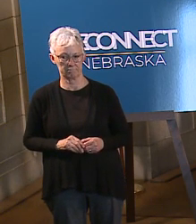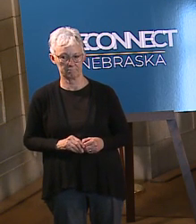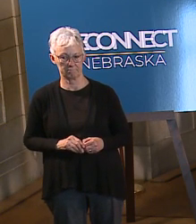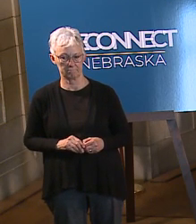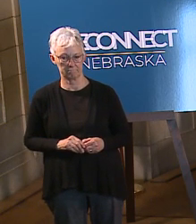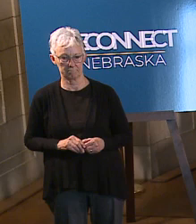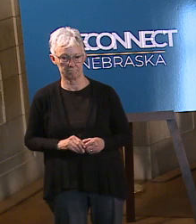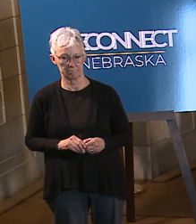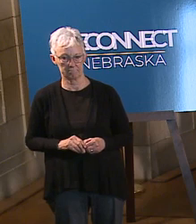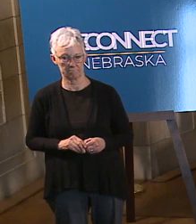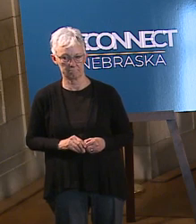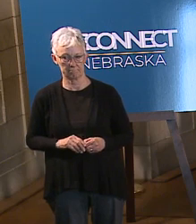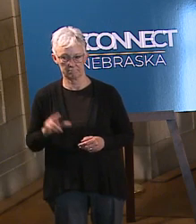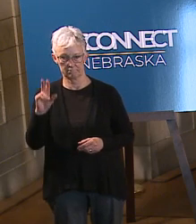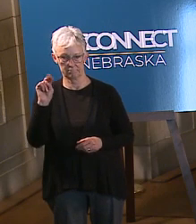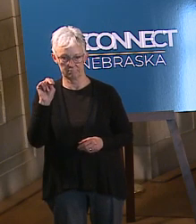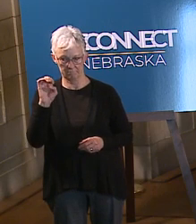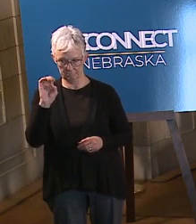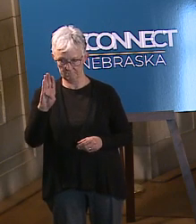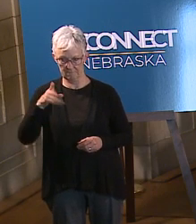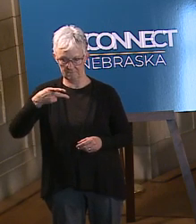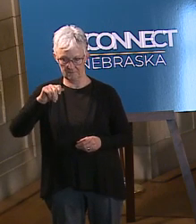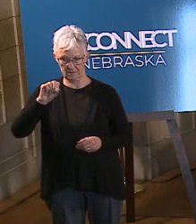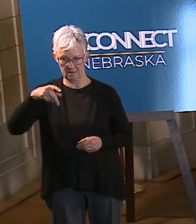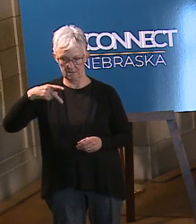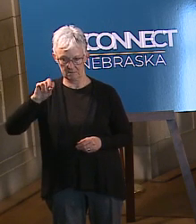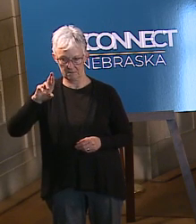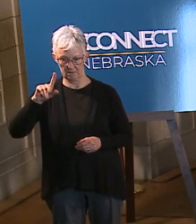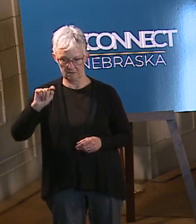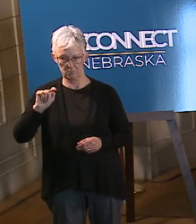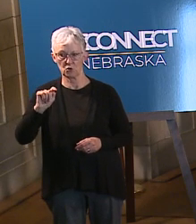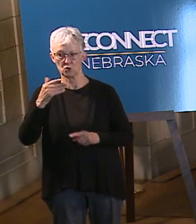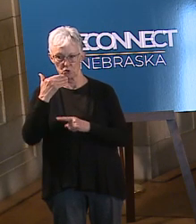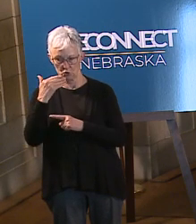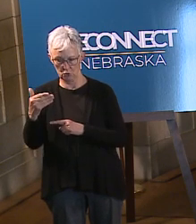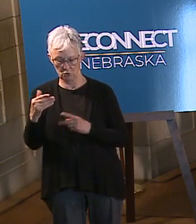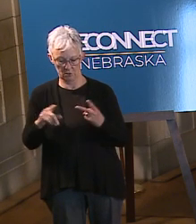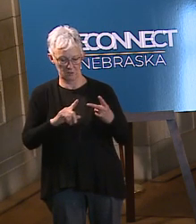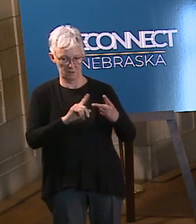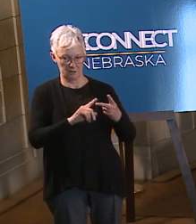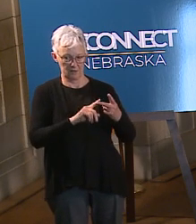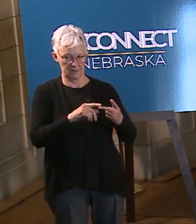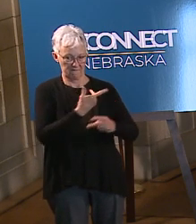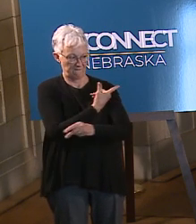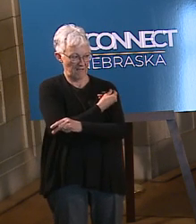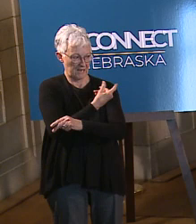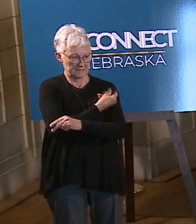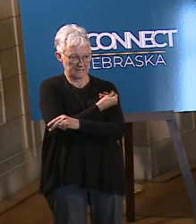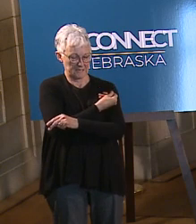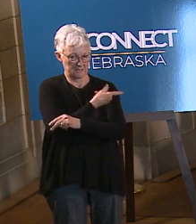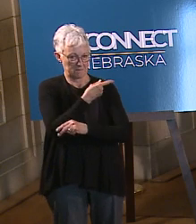ANNOUNCEMENTS REAL QUICK.